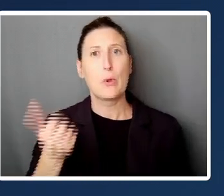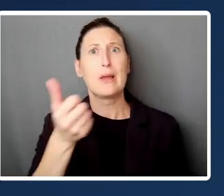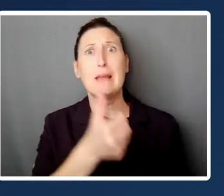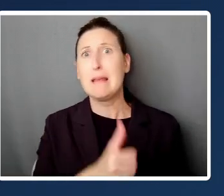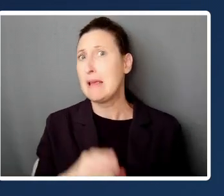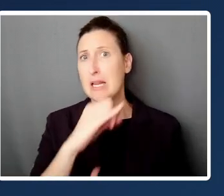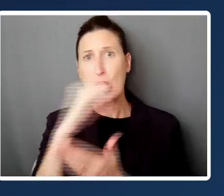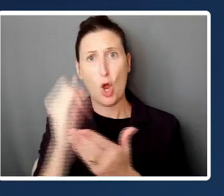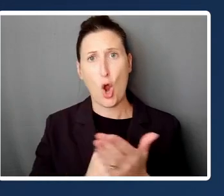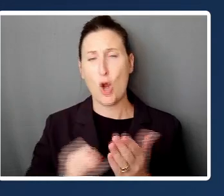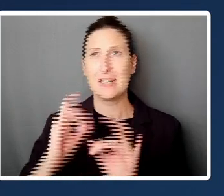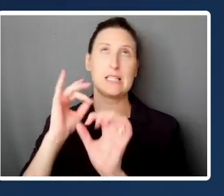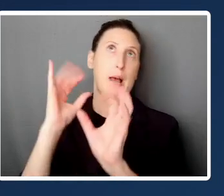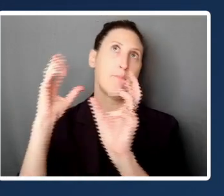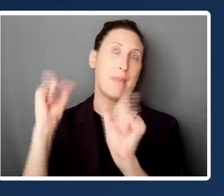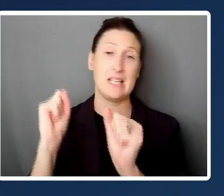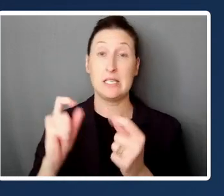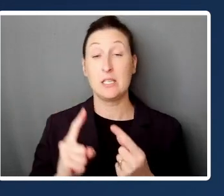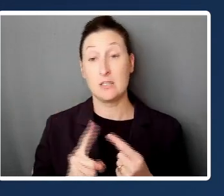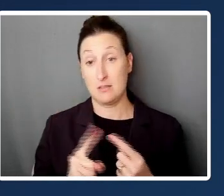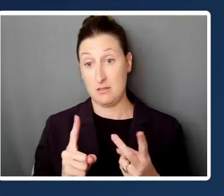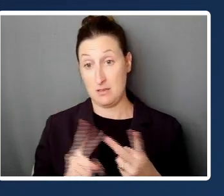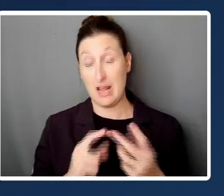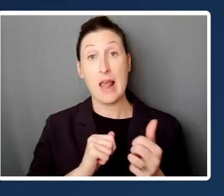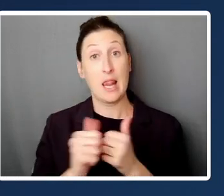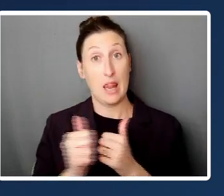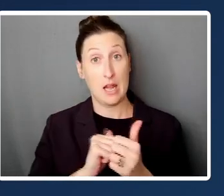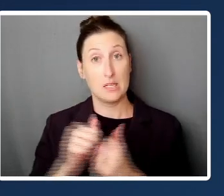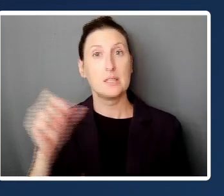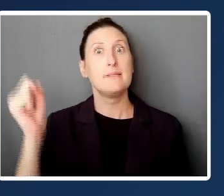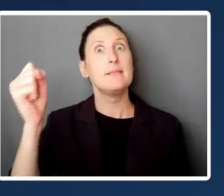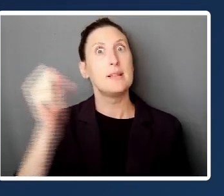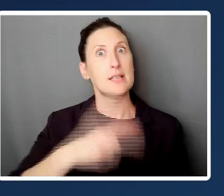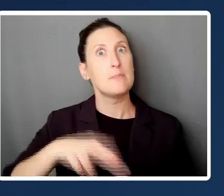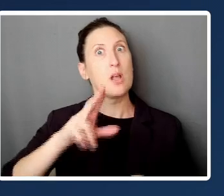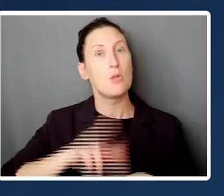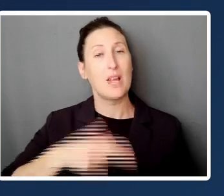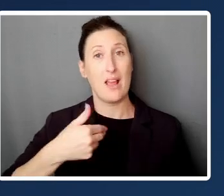Athletics, absolutely. I've had some students come in with my younger,